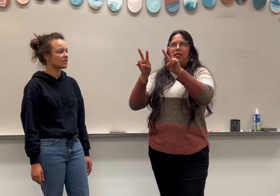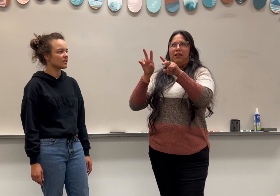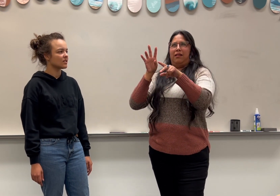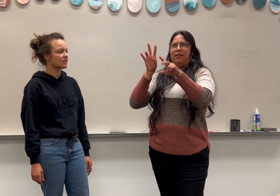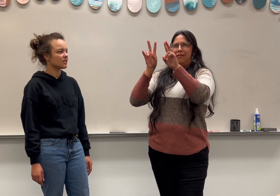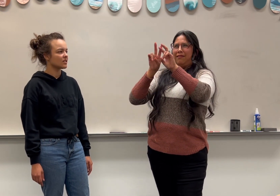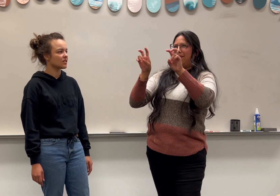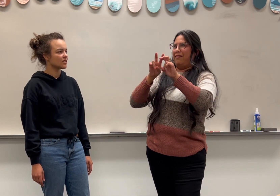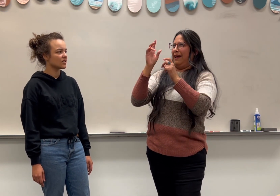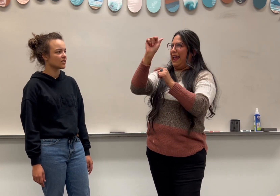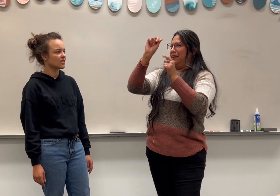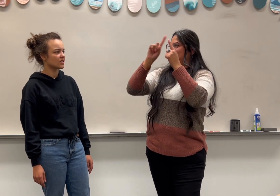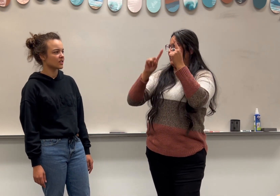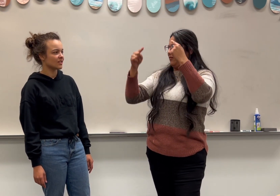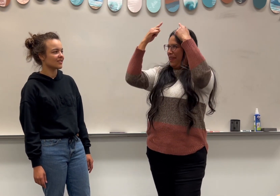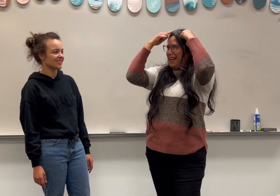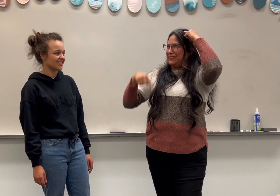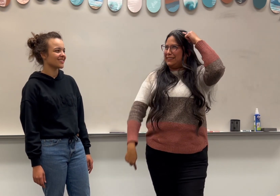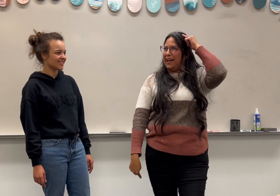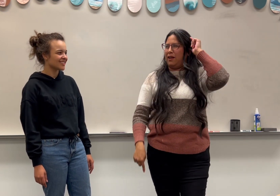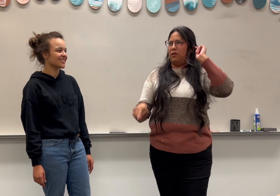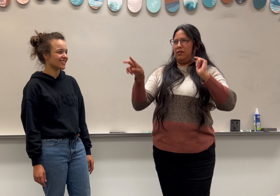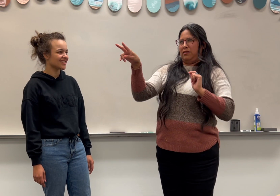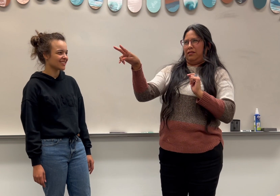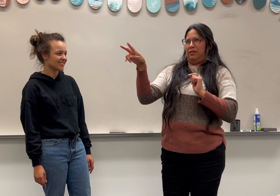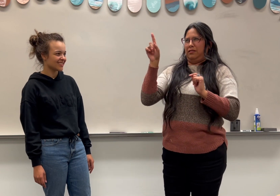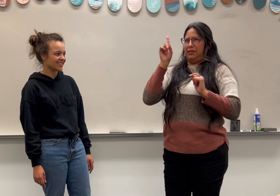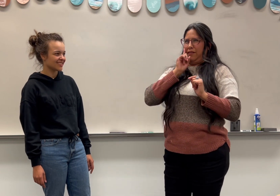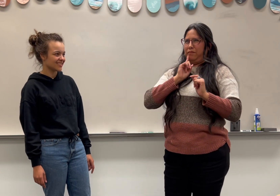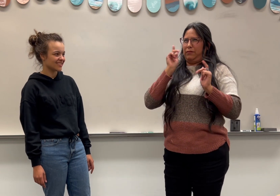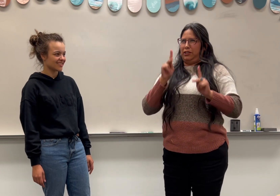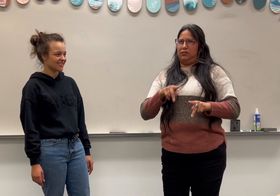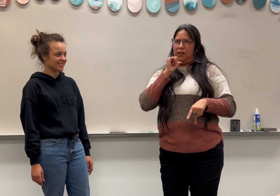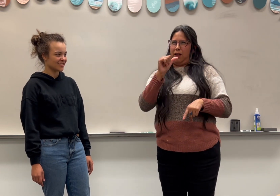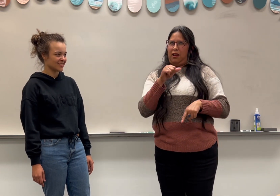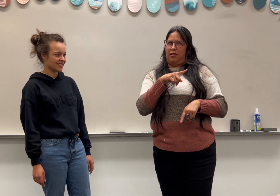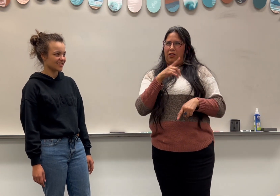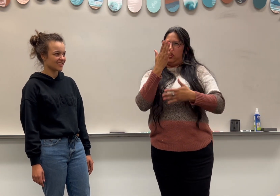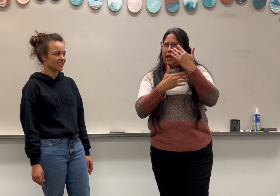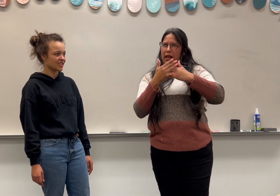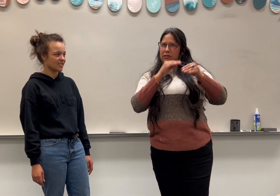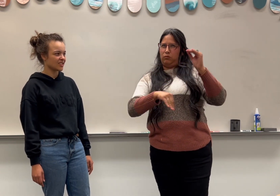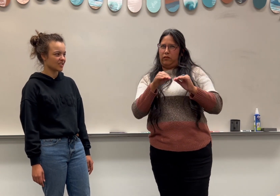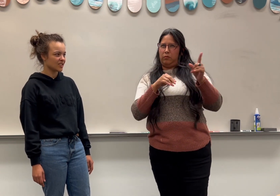you'll see that they are analyzing A to Z head to toe what that person is doing and they're